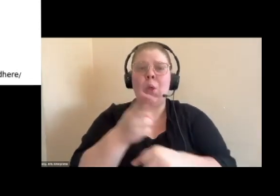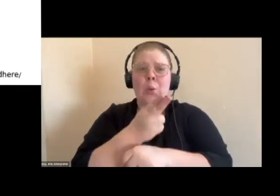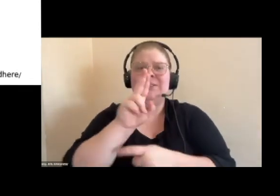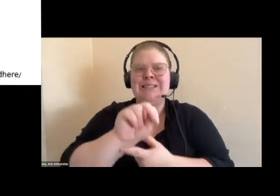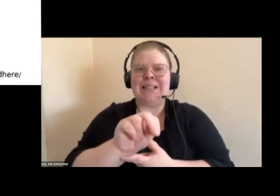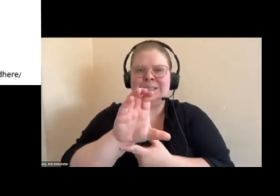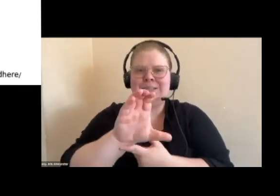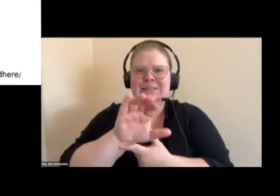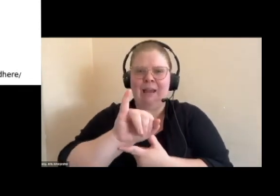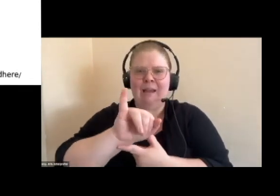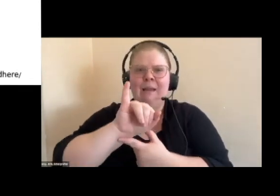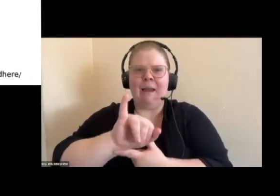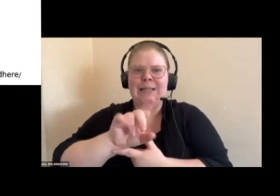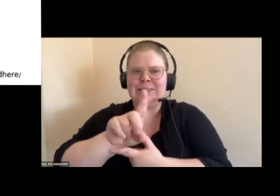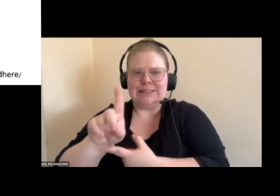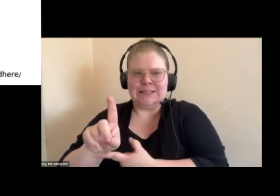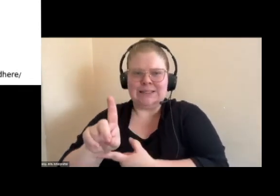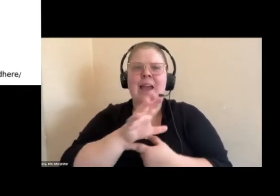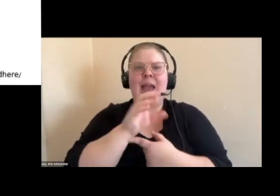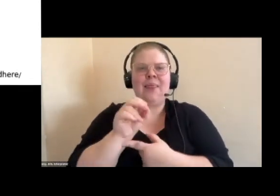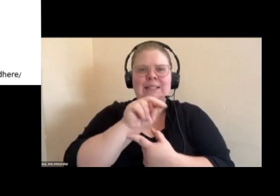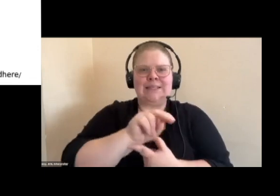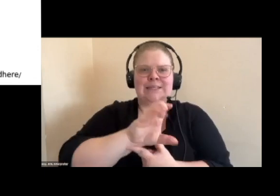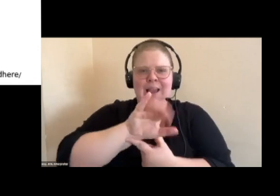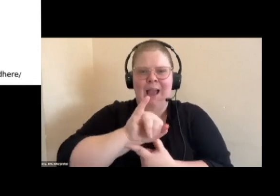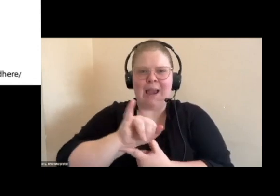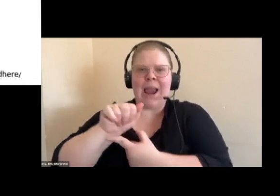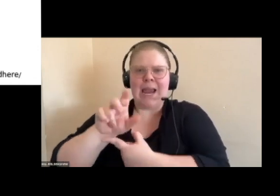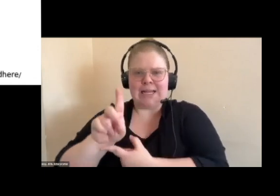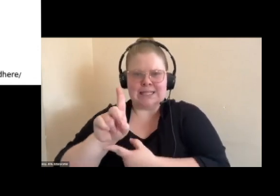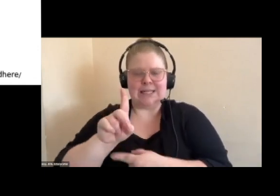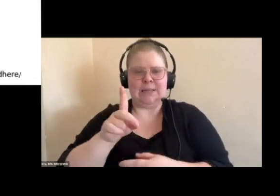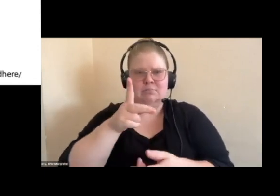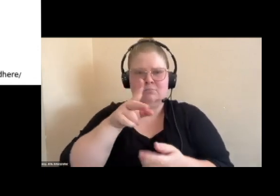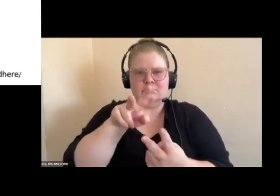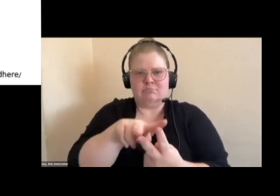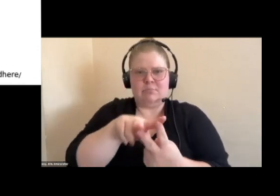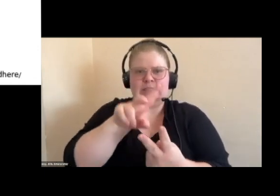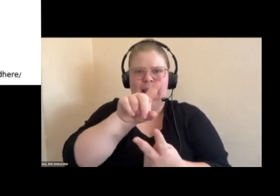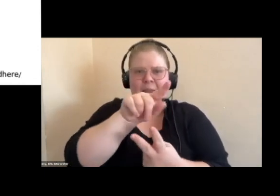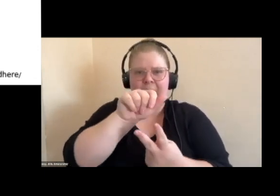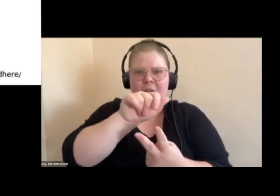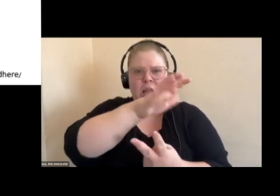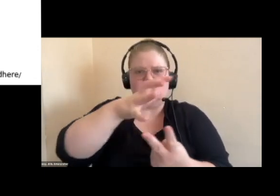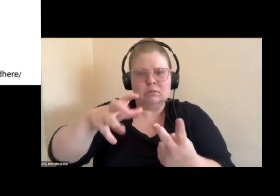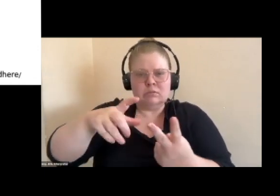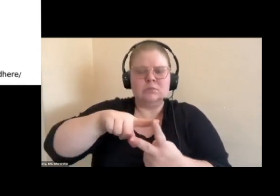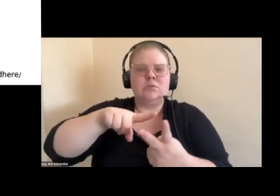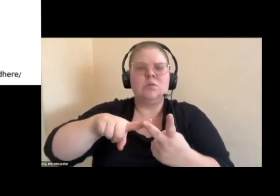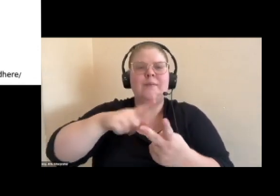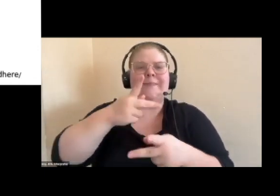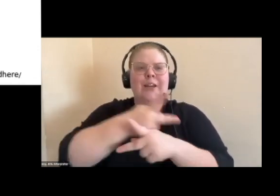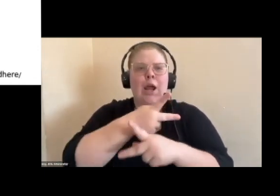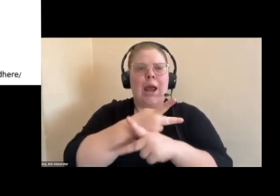the NCI-AD data to look at racial and ethnic differences in the use of self direction.